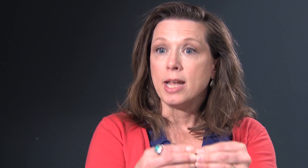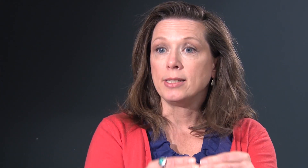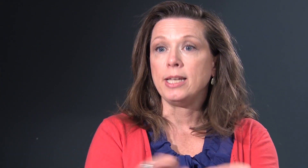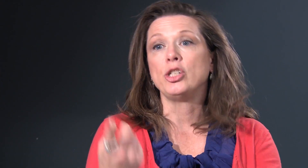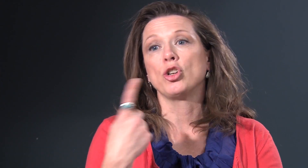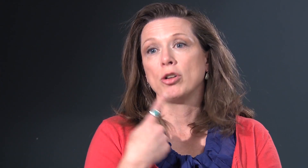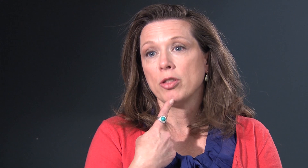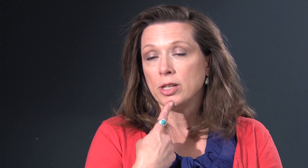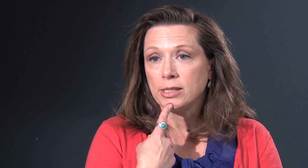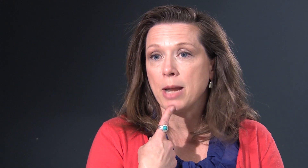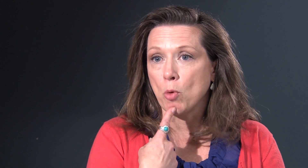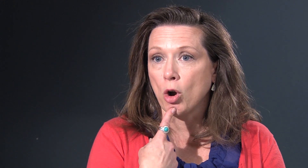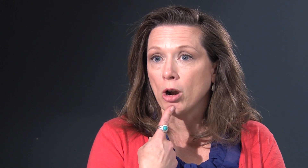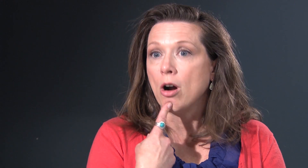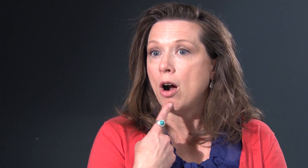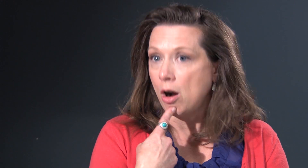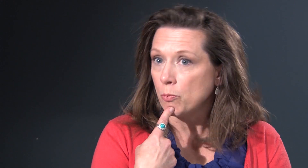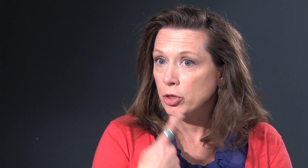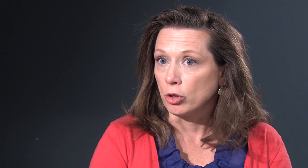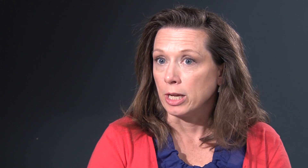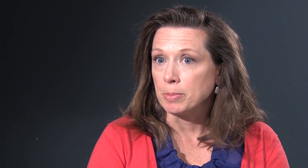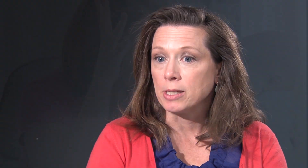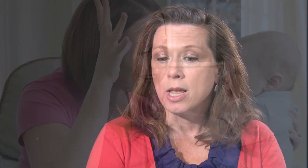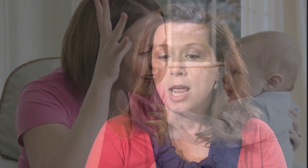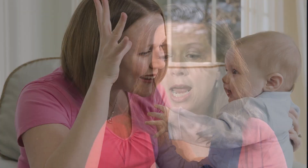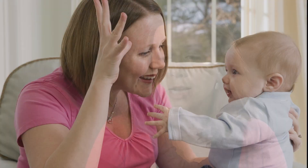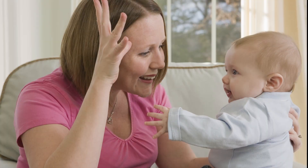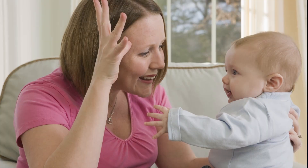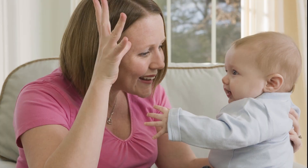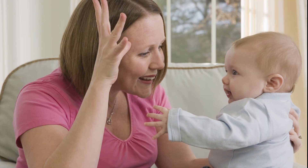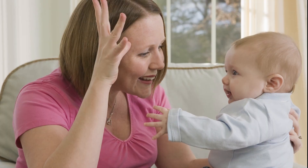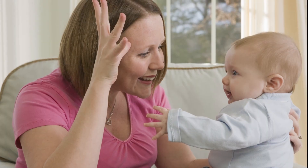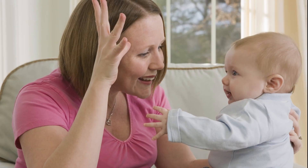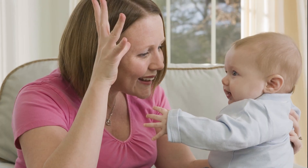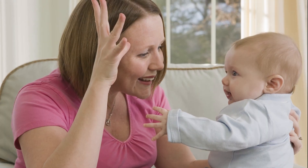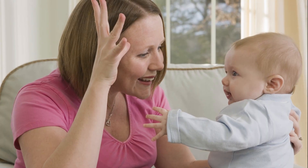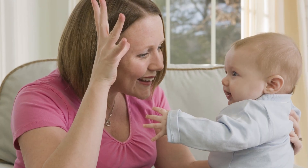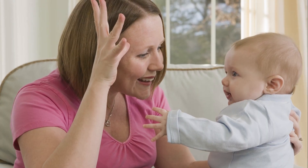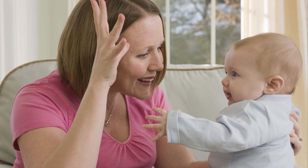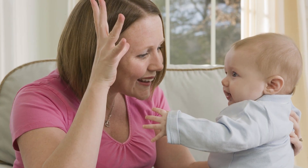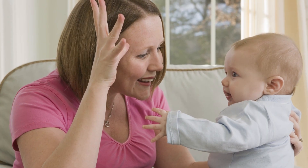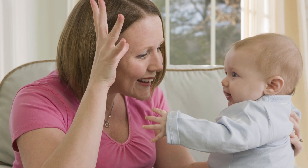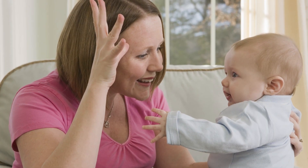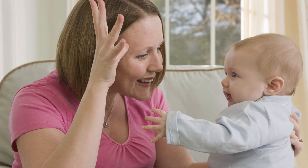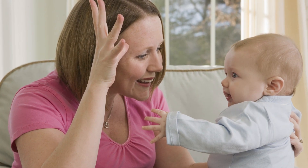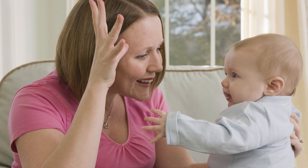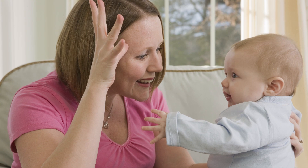its easier than saying "more," with your lips and so by being able to communicate